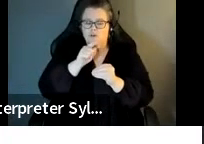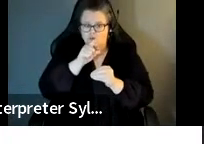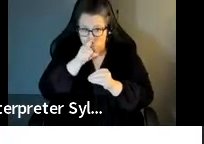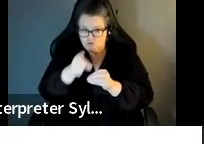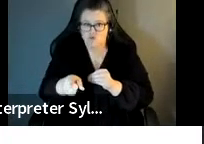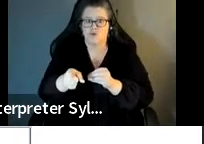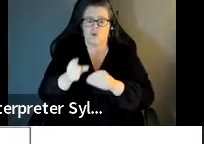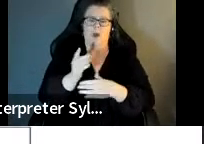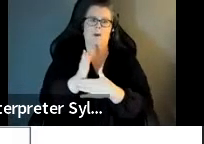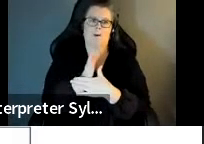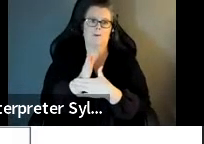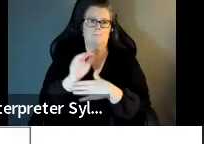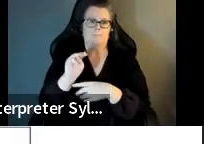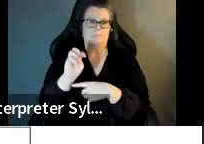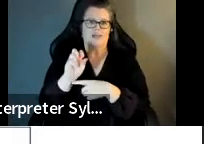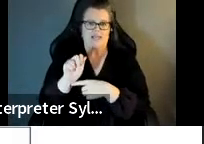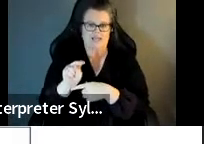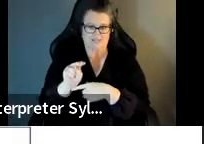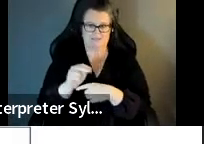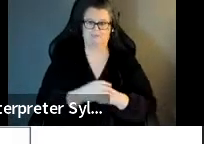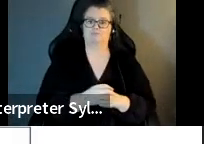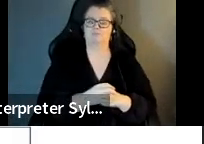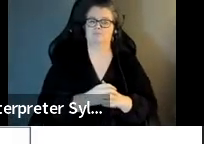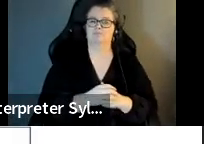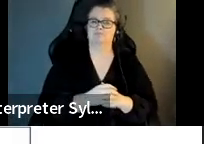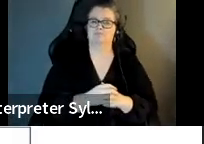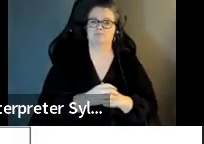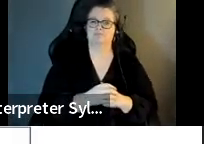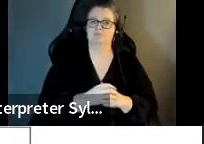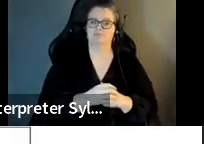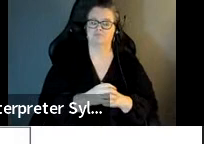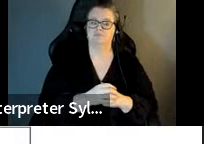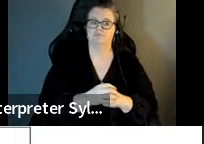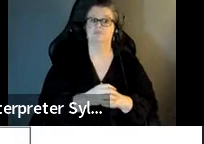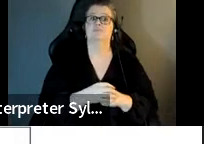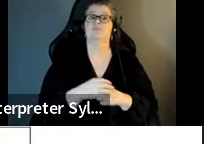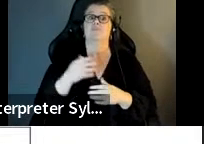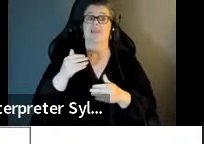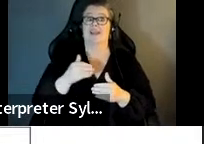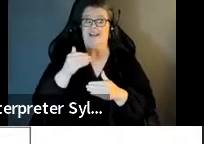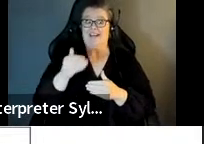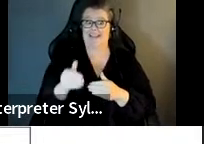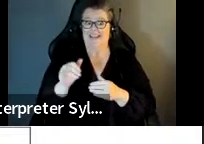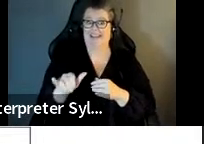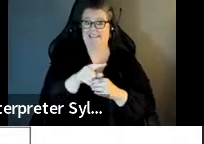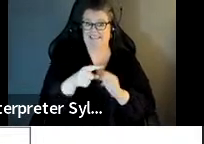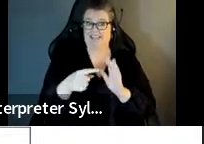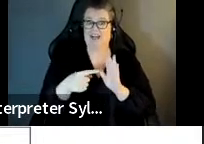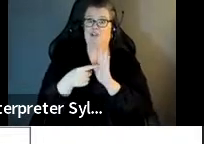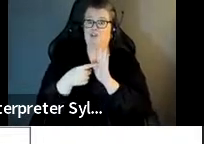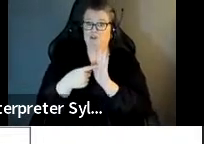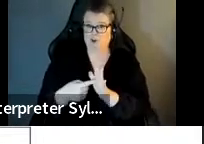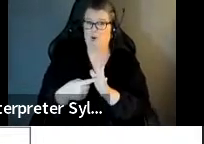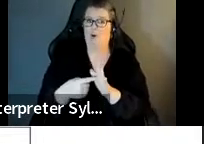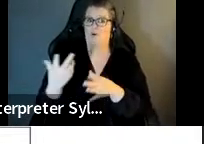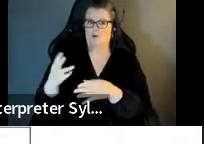This next slide shows you the results from our analysis, and I will walk you through